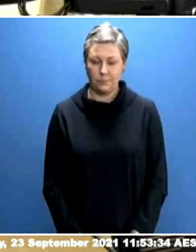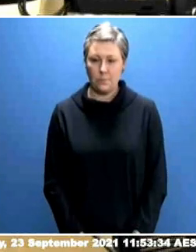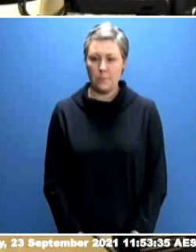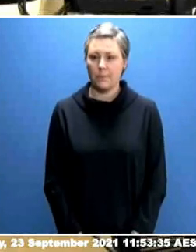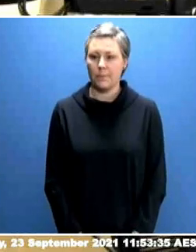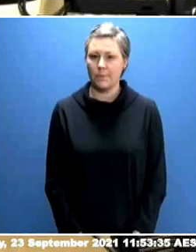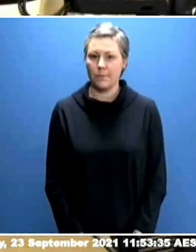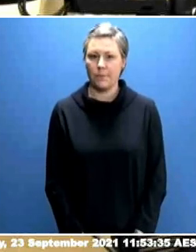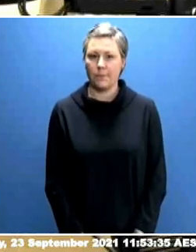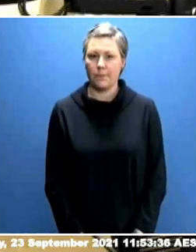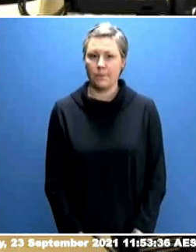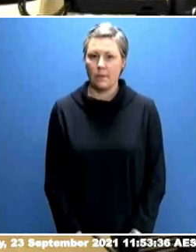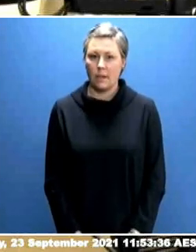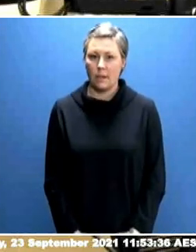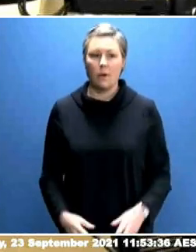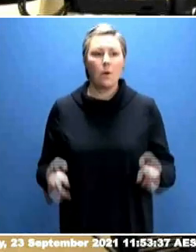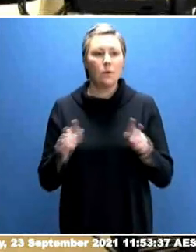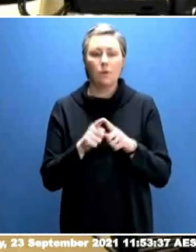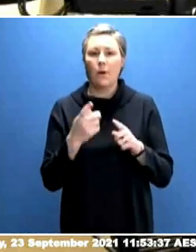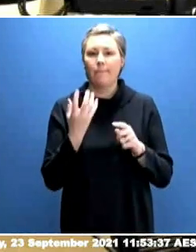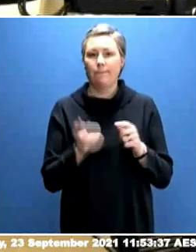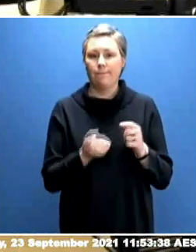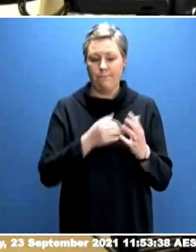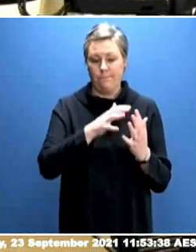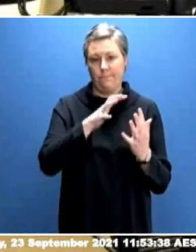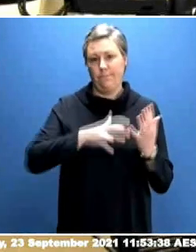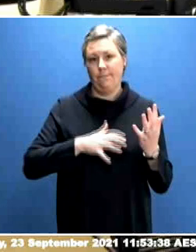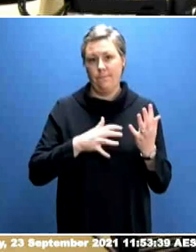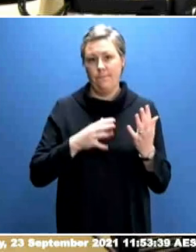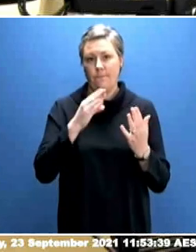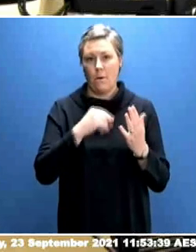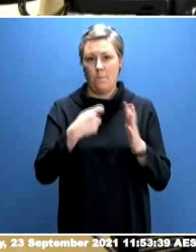There is also then a statement prepared by Ms Katie Kelso,